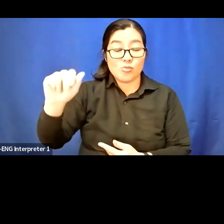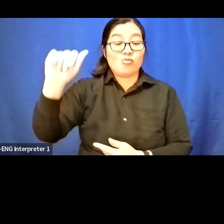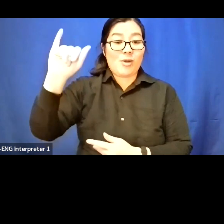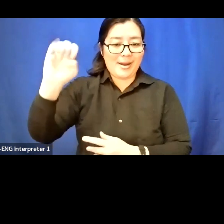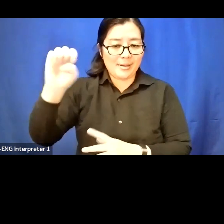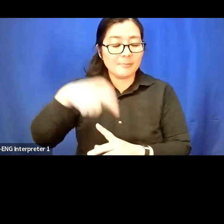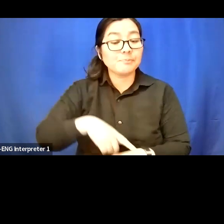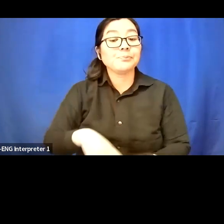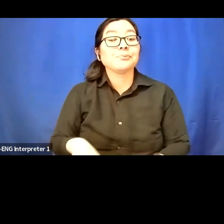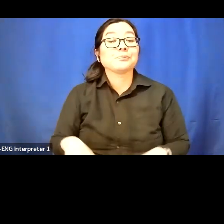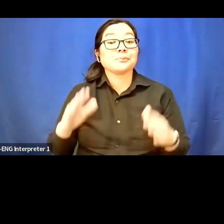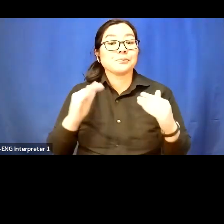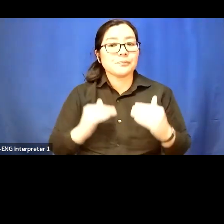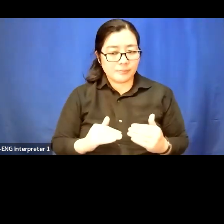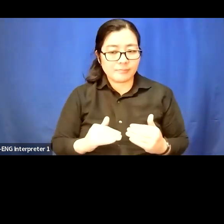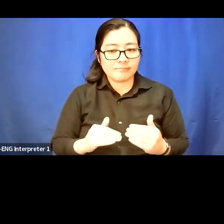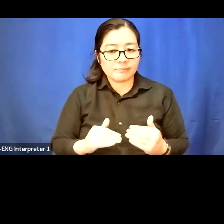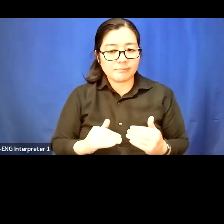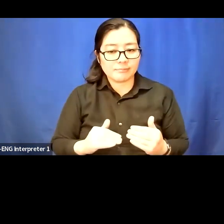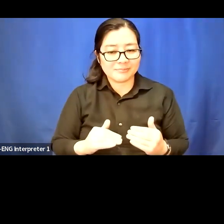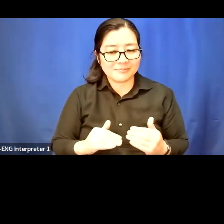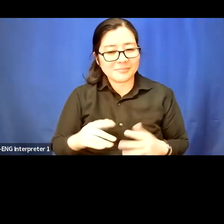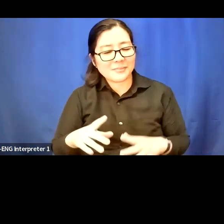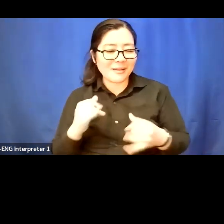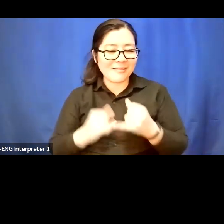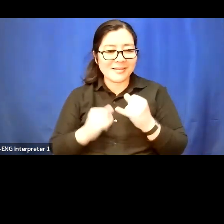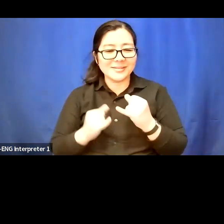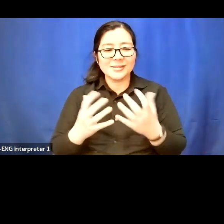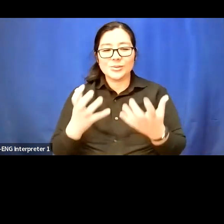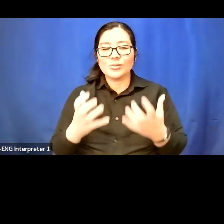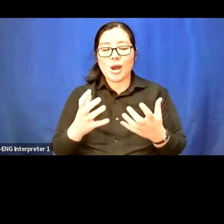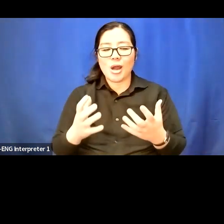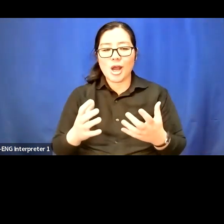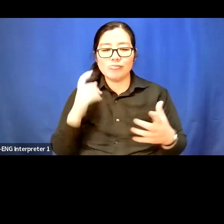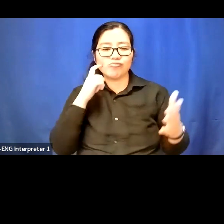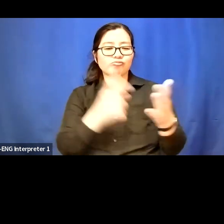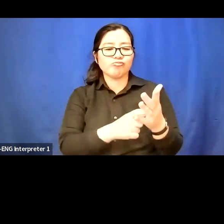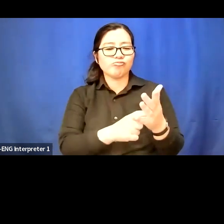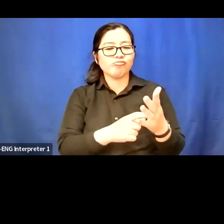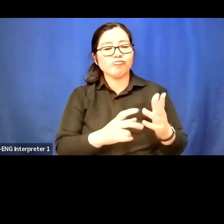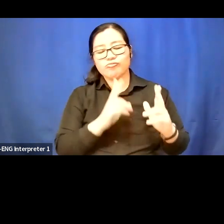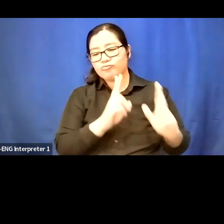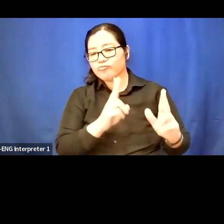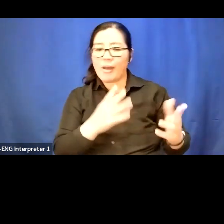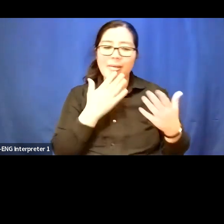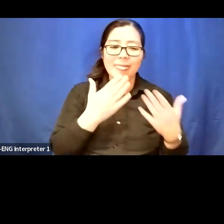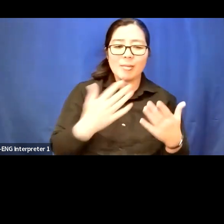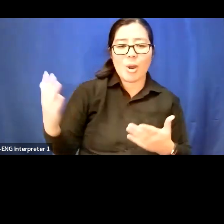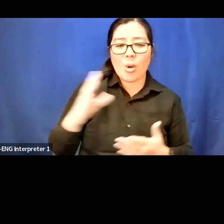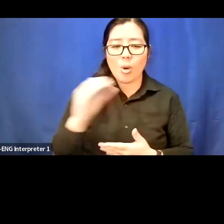Lastly, I want to shout out and thank my co-partner in organizing this series,